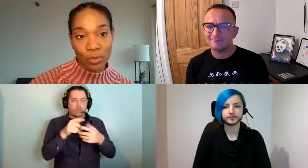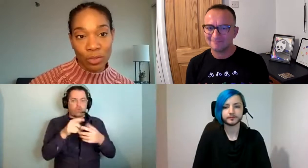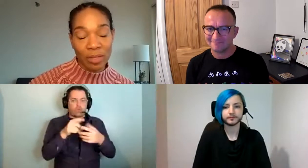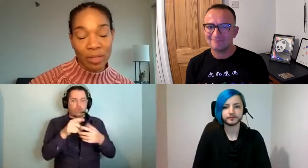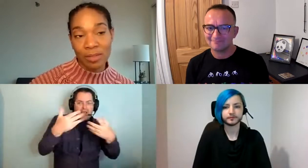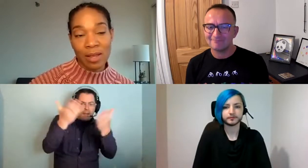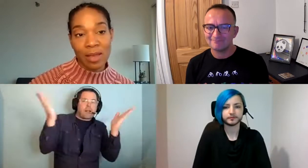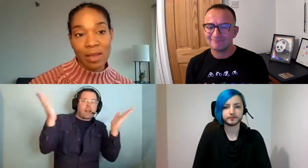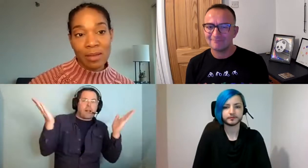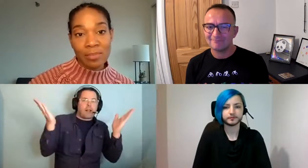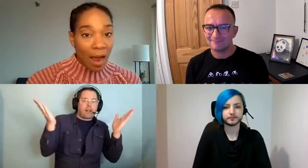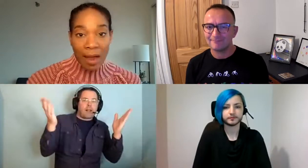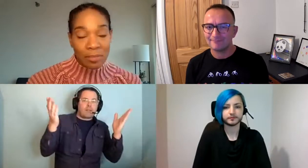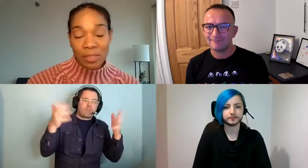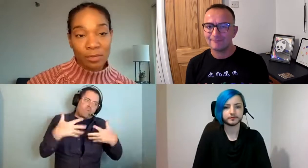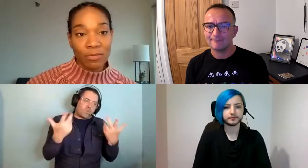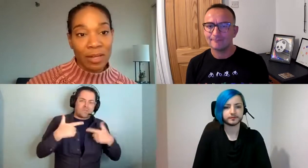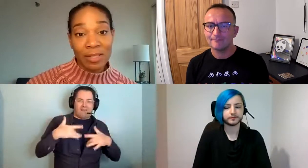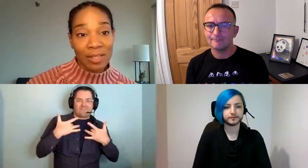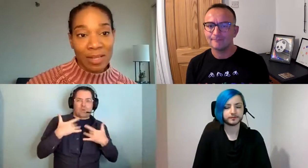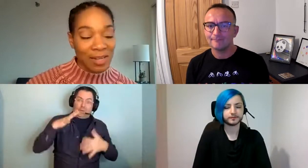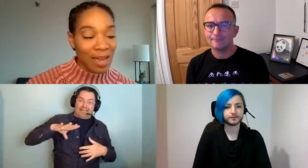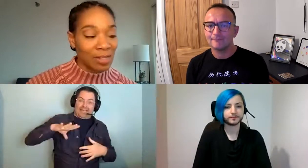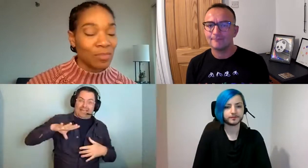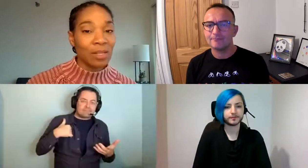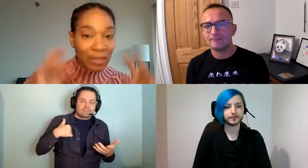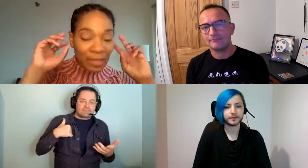Because its imperative.